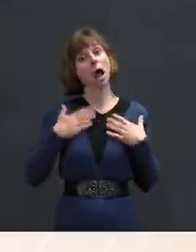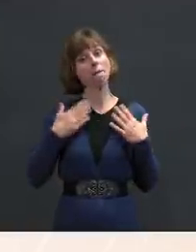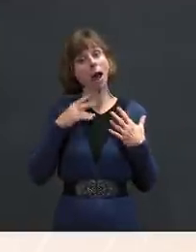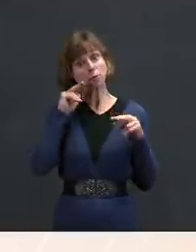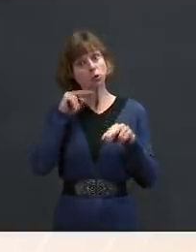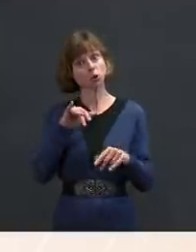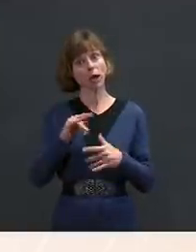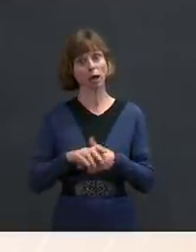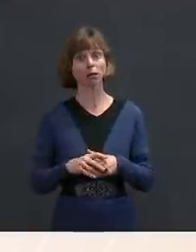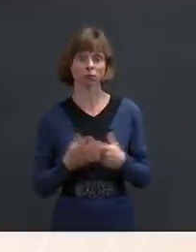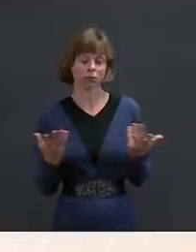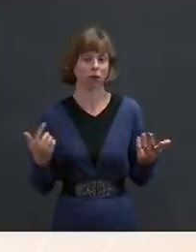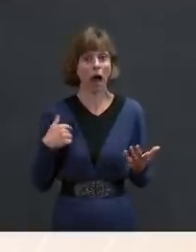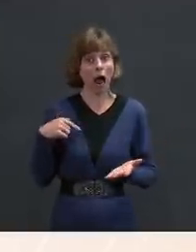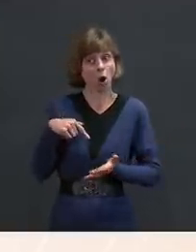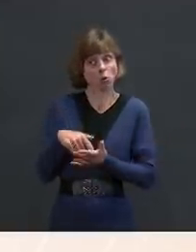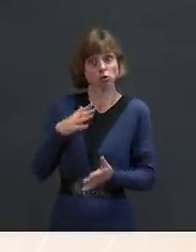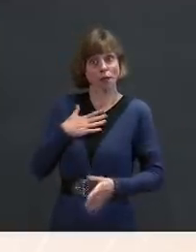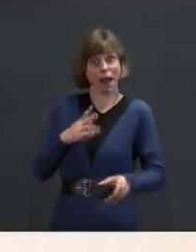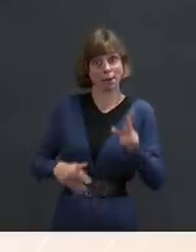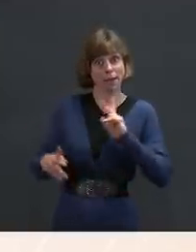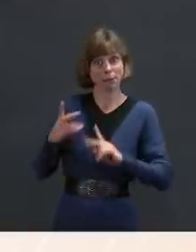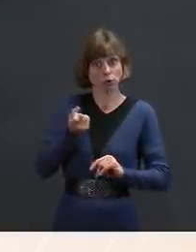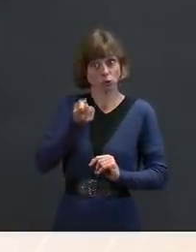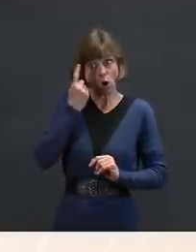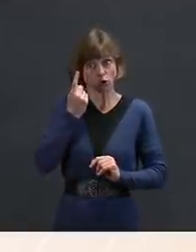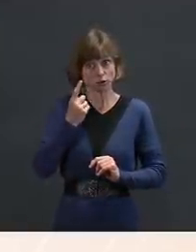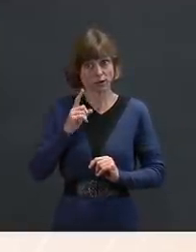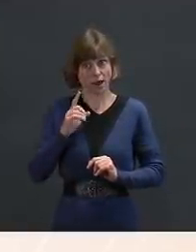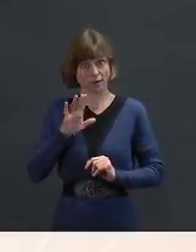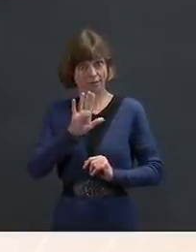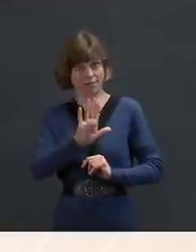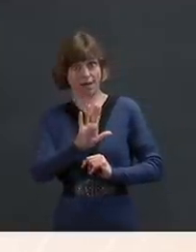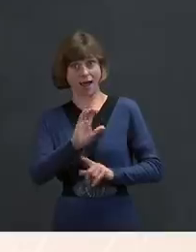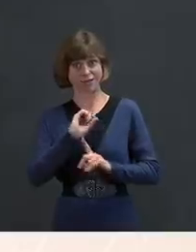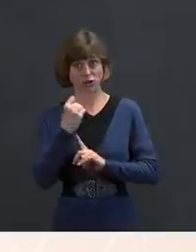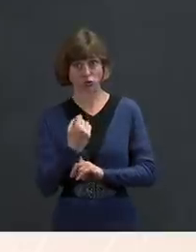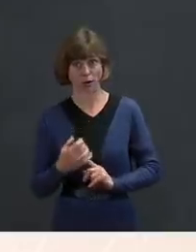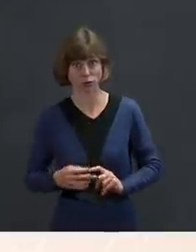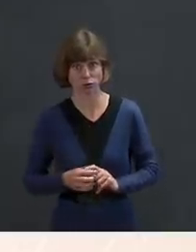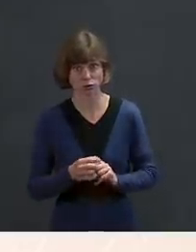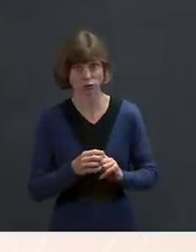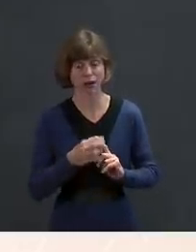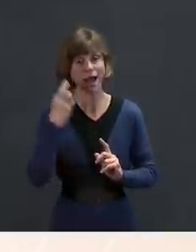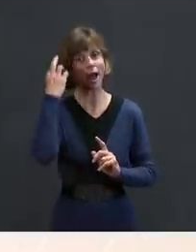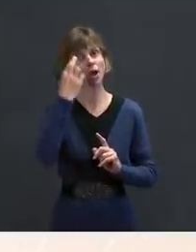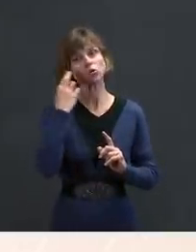I owe it to my people to understand the situation and the reasons why access was denied.